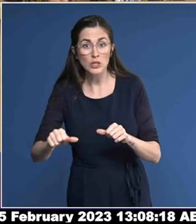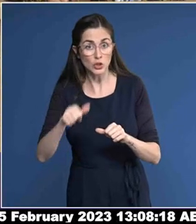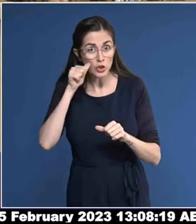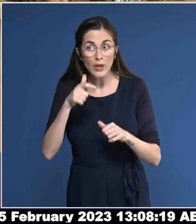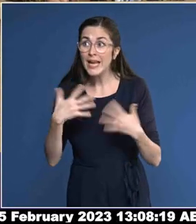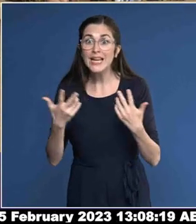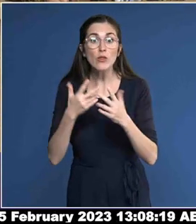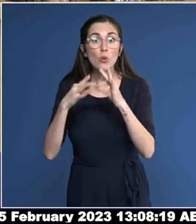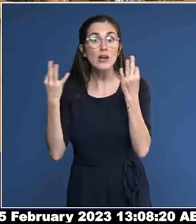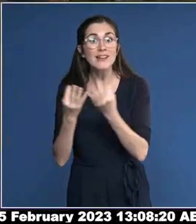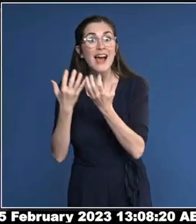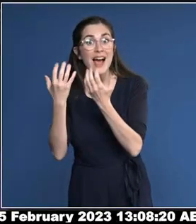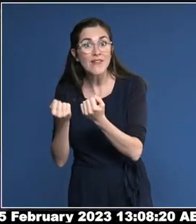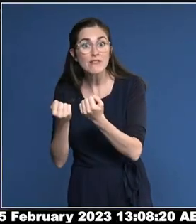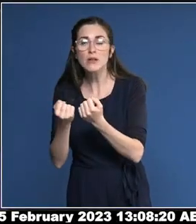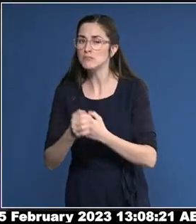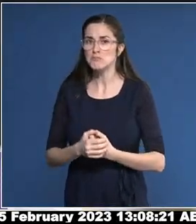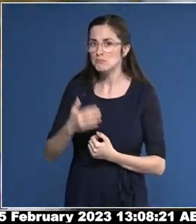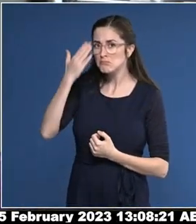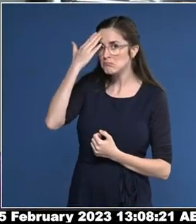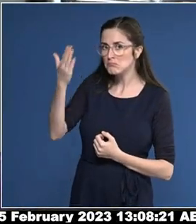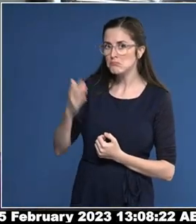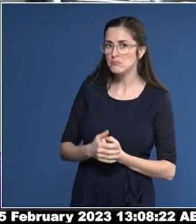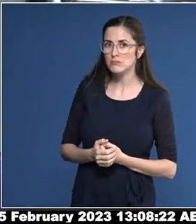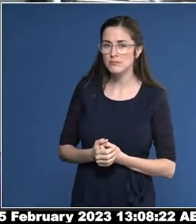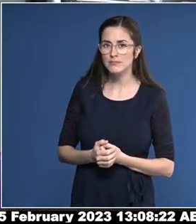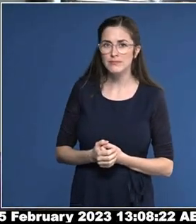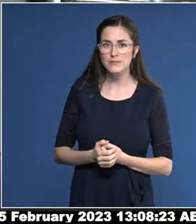COMMISSIONER McEWIN: Thank you. Thank you.